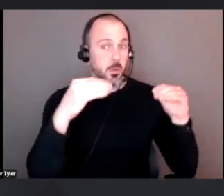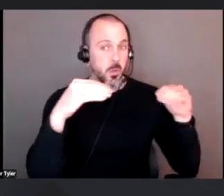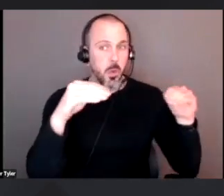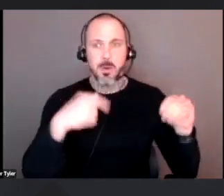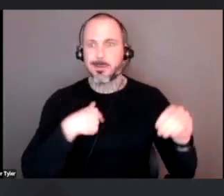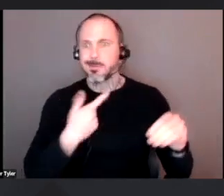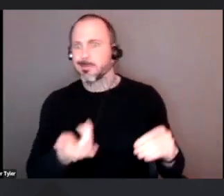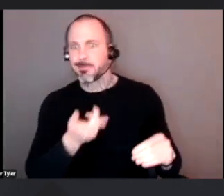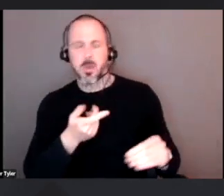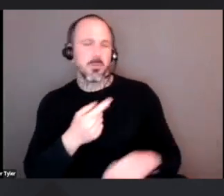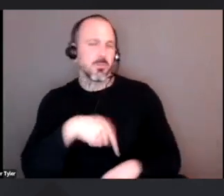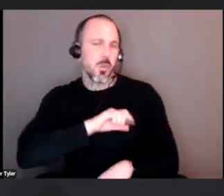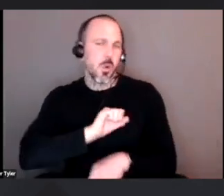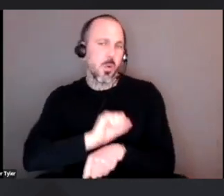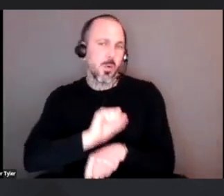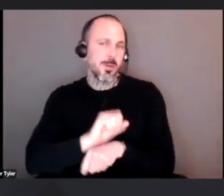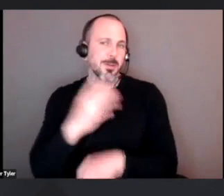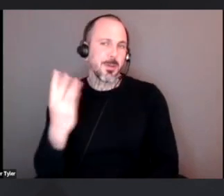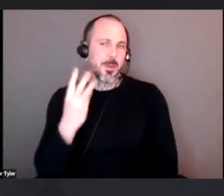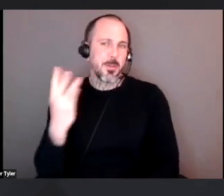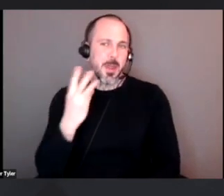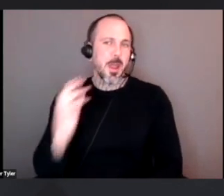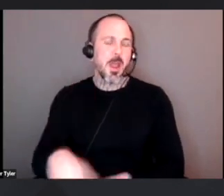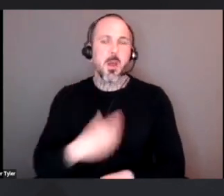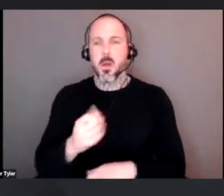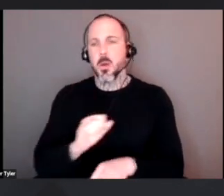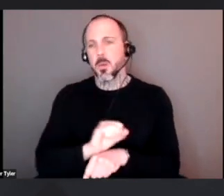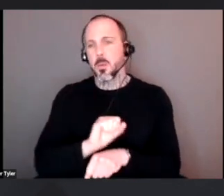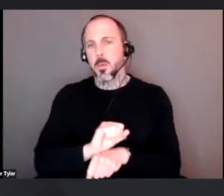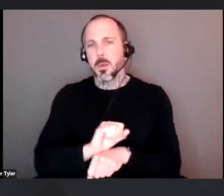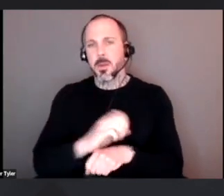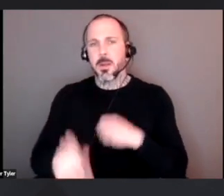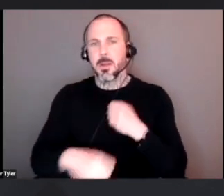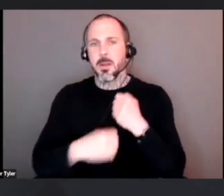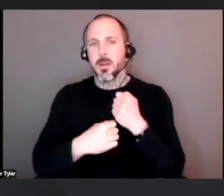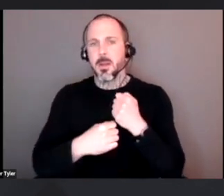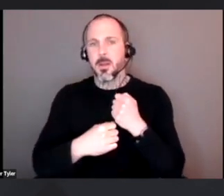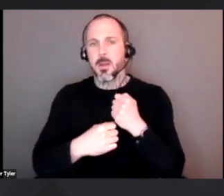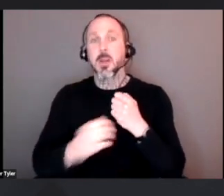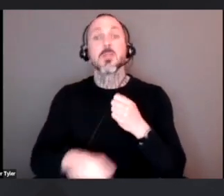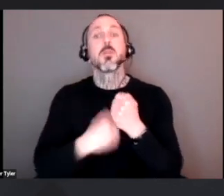The store asks if we could provide a work insurance for our job seekers as the store wouldn't be able to do so prior to hiring.